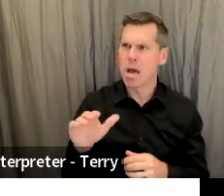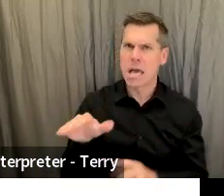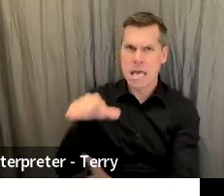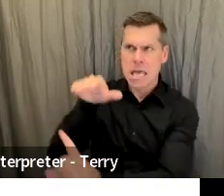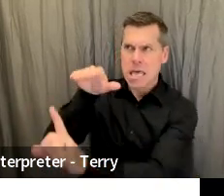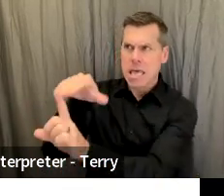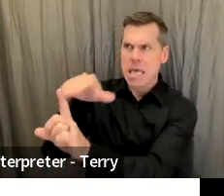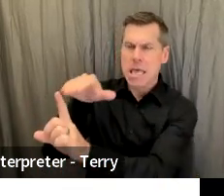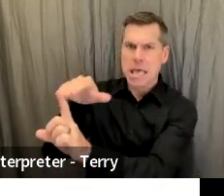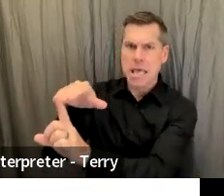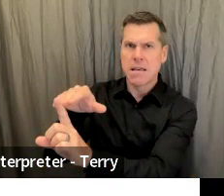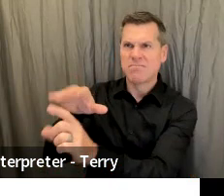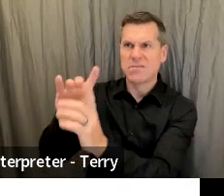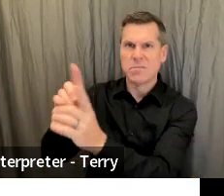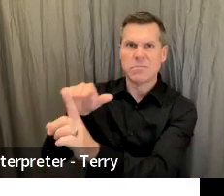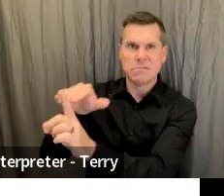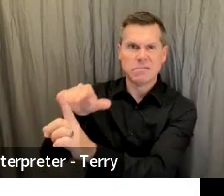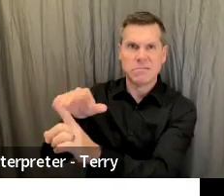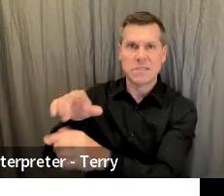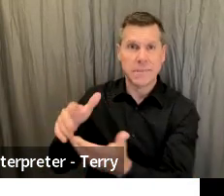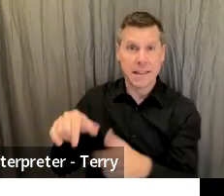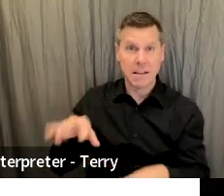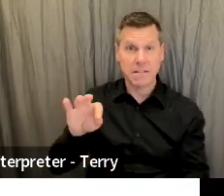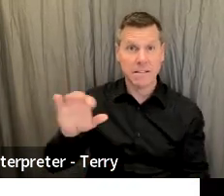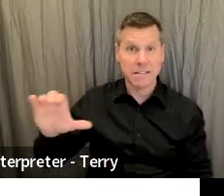in Fresno City College or Google? That's what I do.